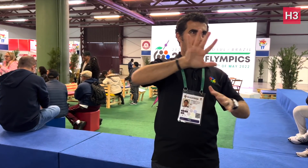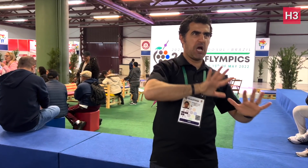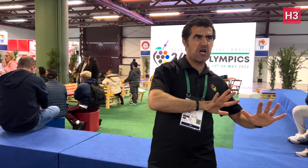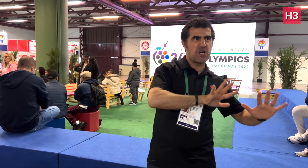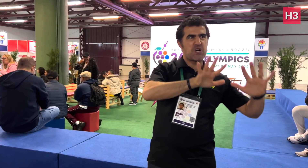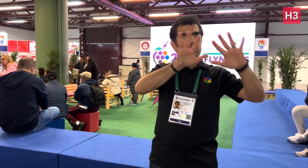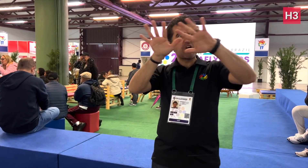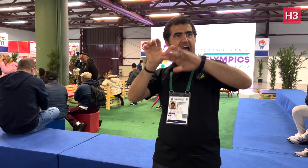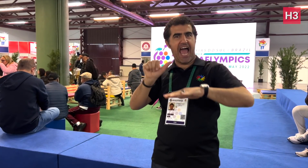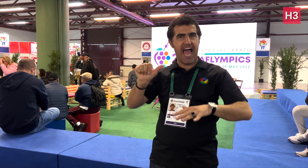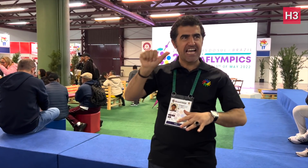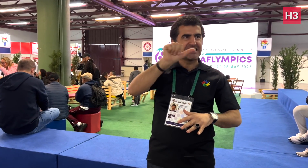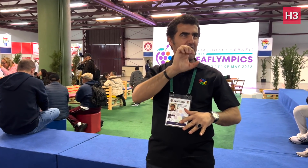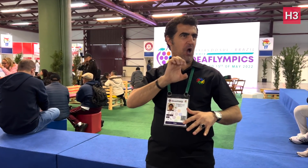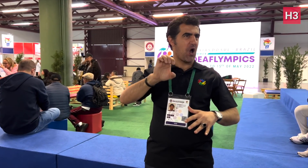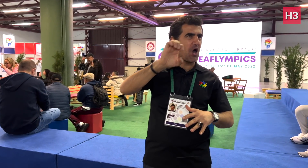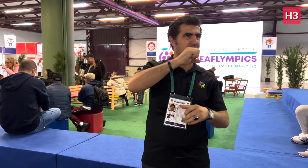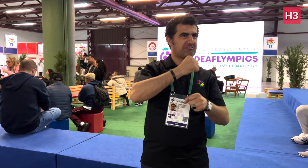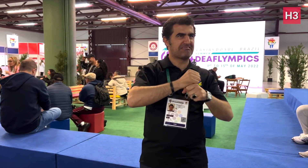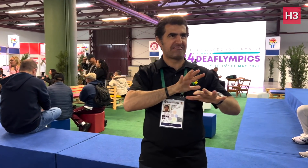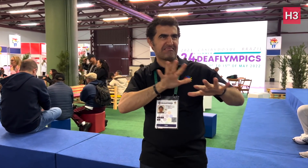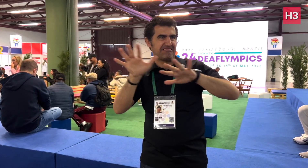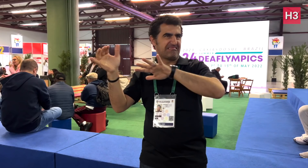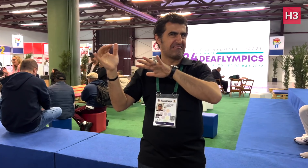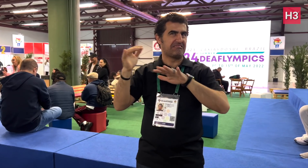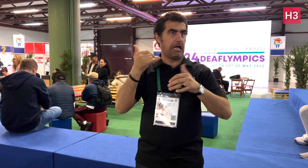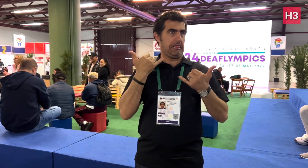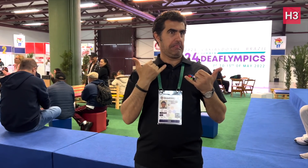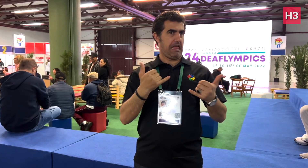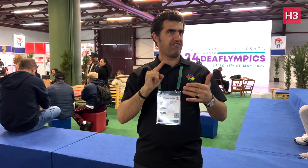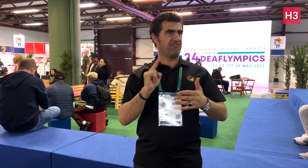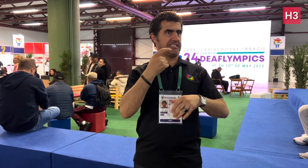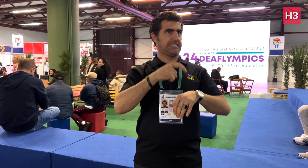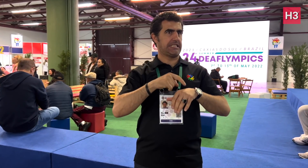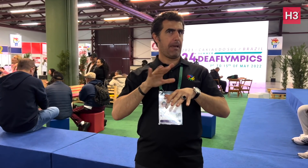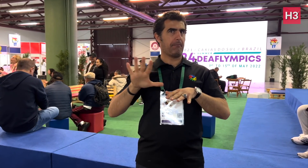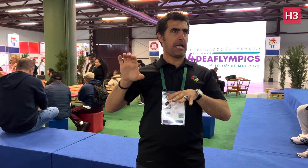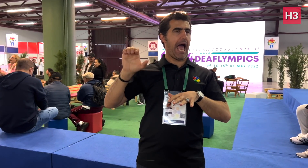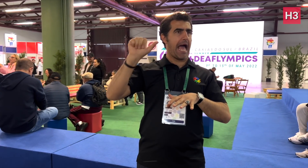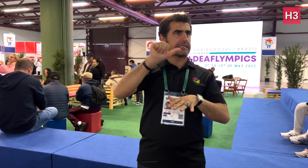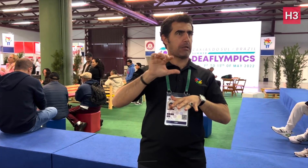For years, we’ve been traveling to countries in Europe and Asia.